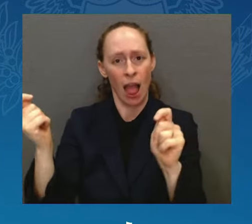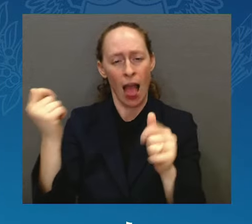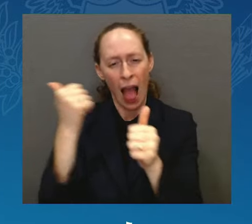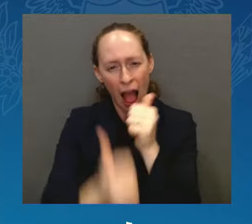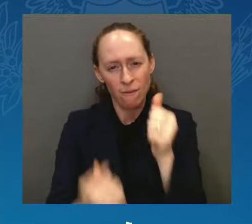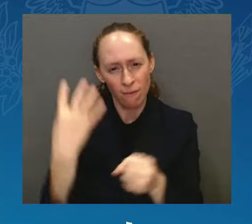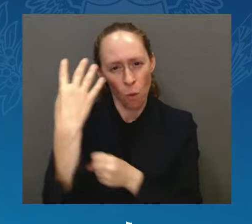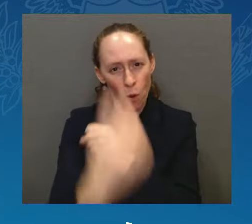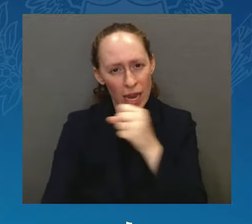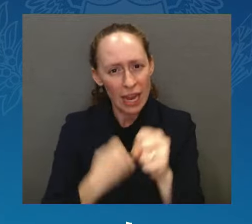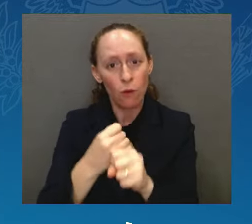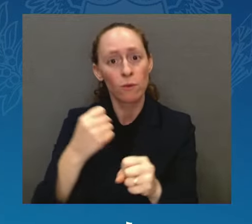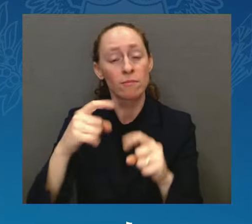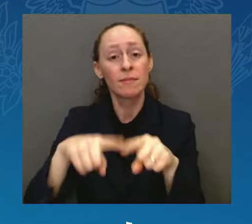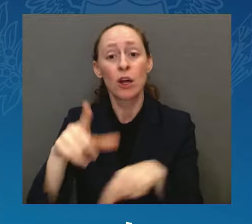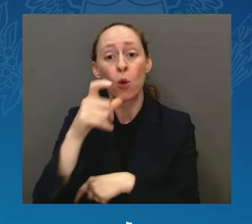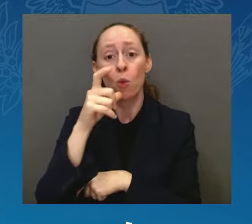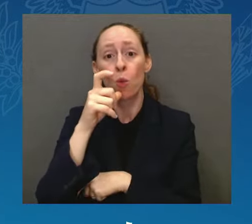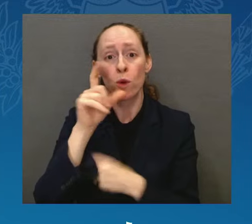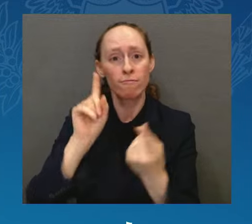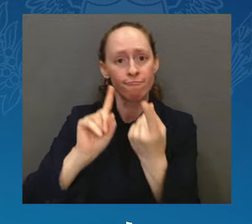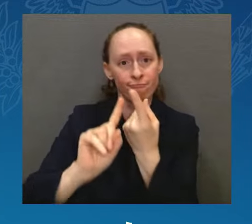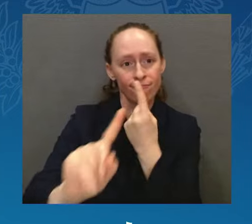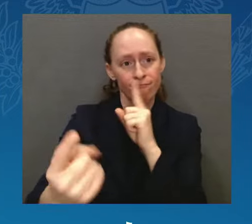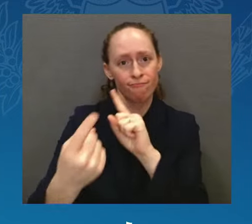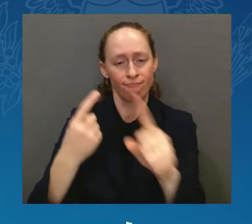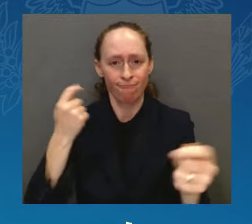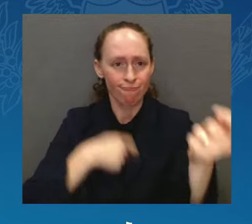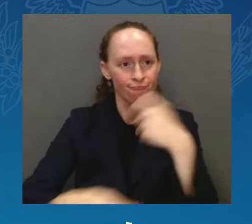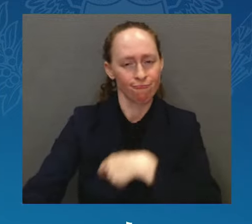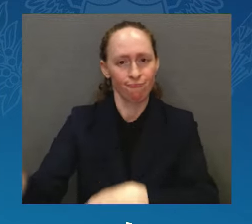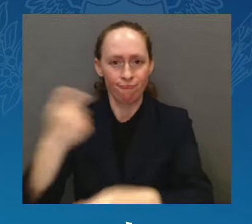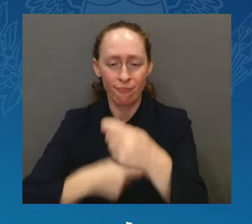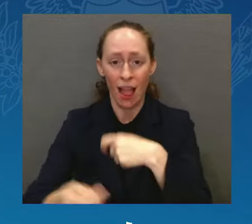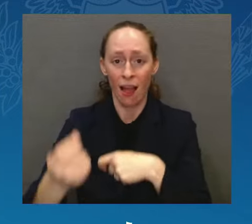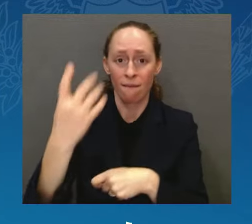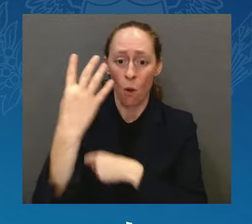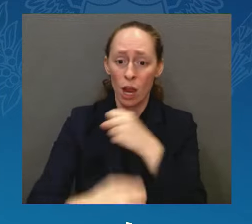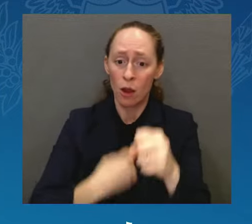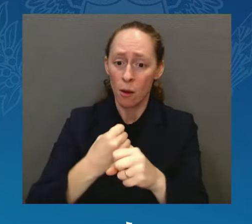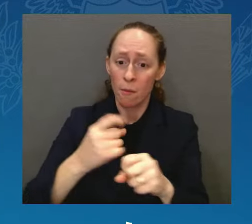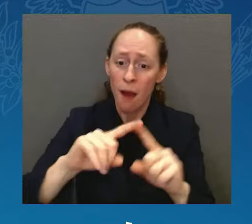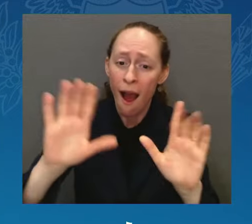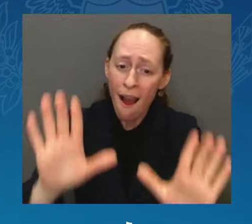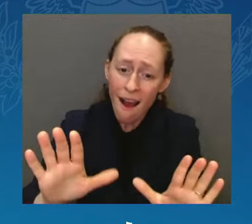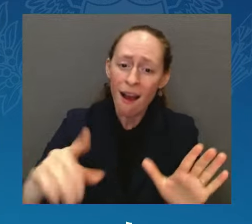Each of you, your background, your experiences, your perspectives,